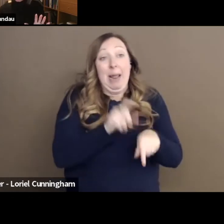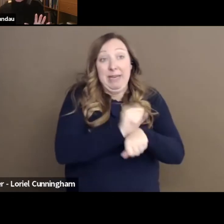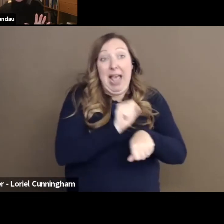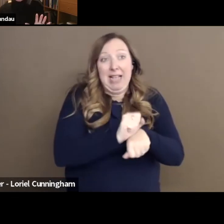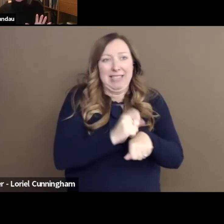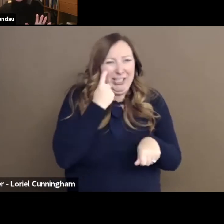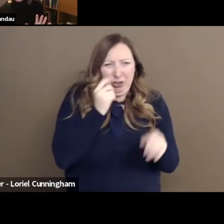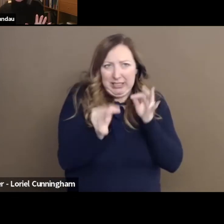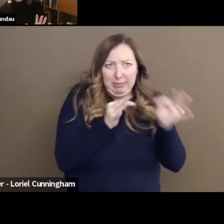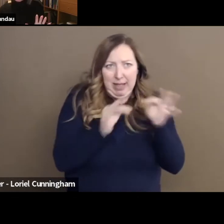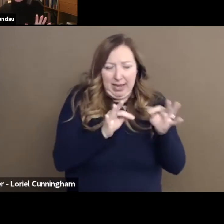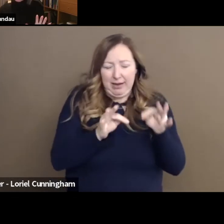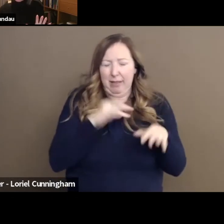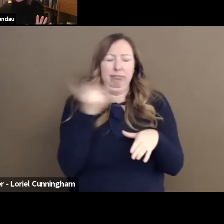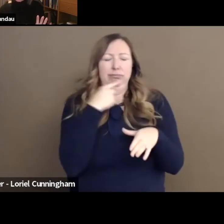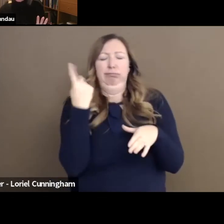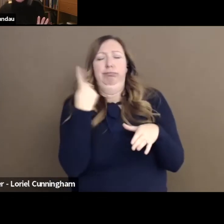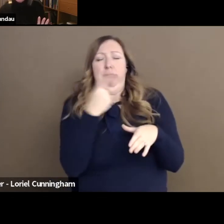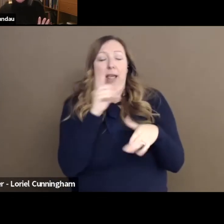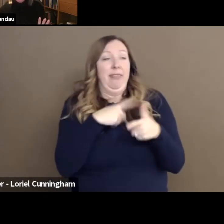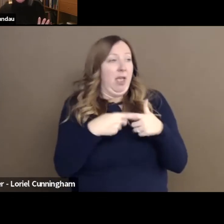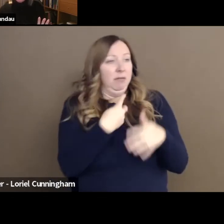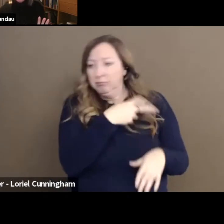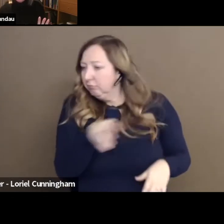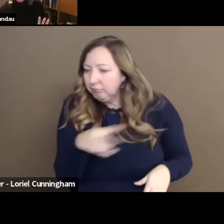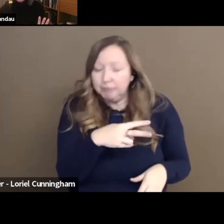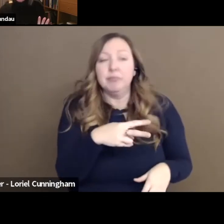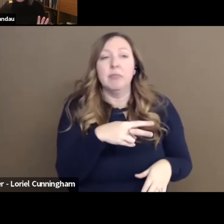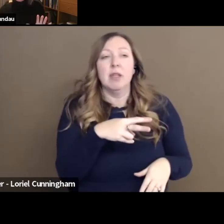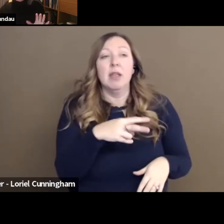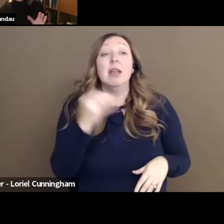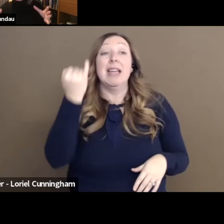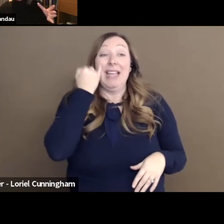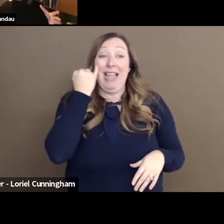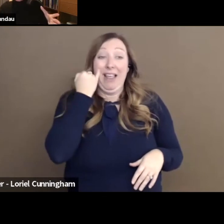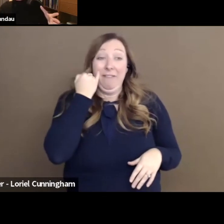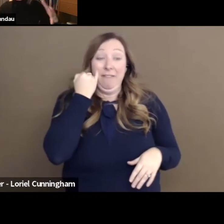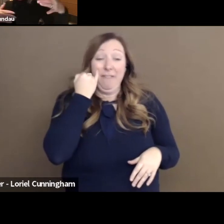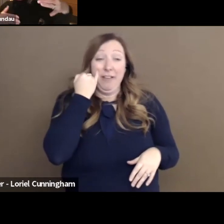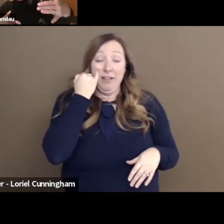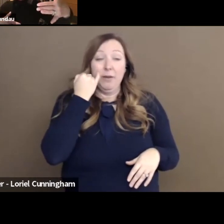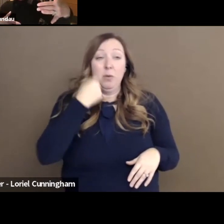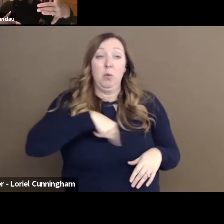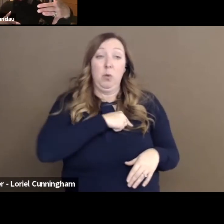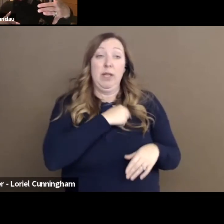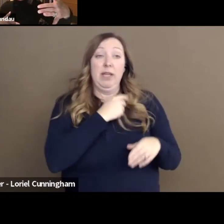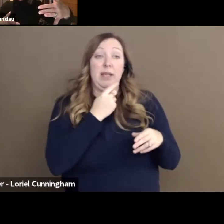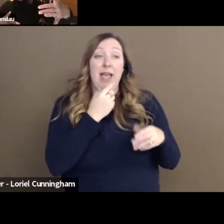if there's a very tiny curve